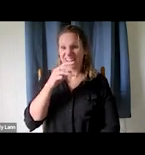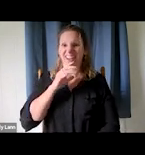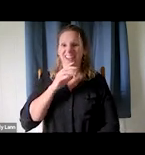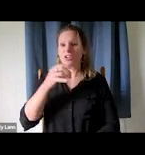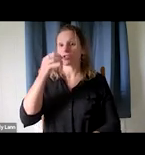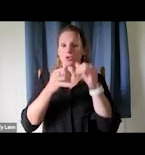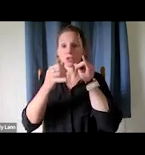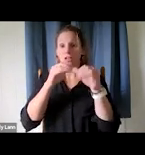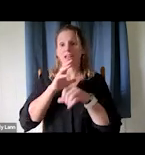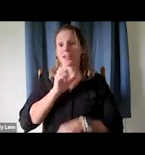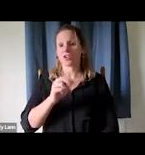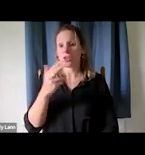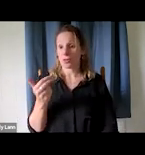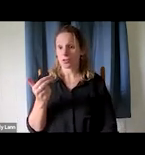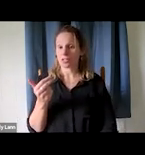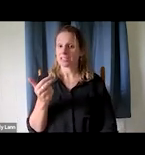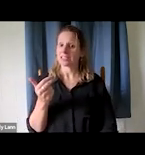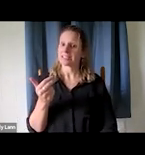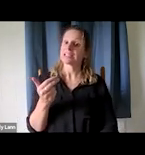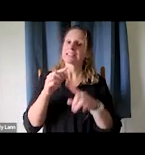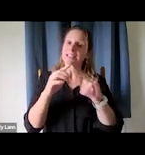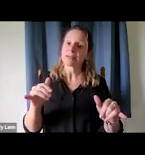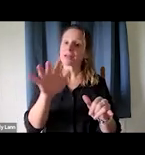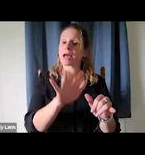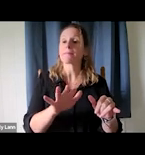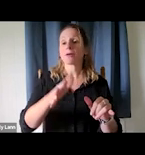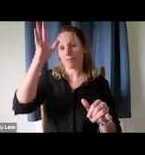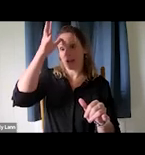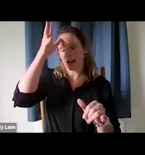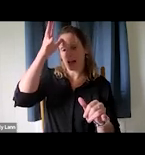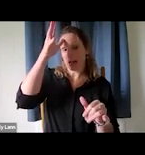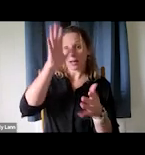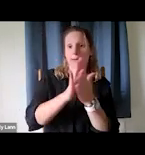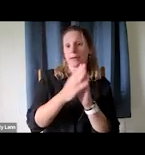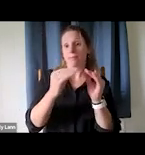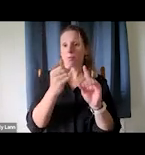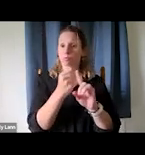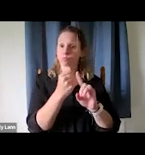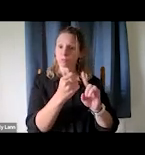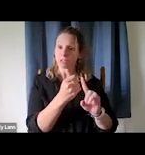around the time the abuse from his father became more violent. So that shows the relationship